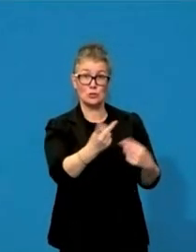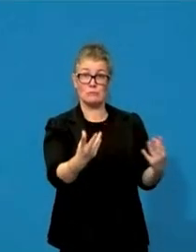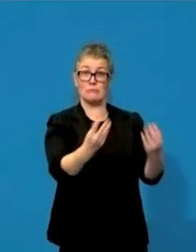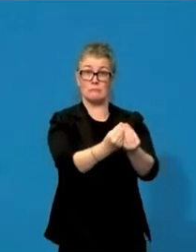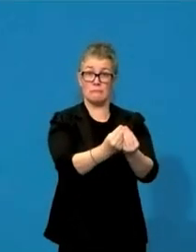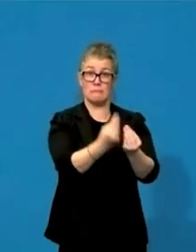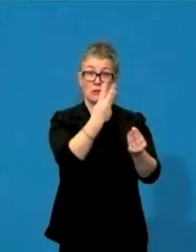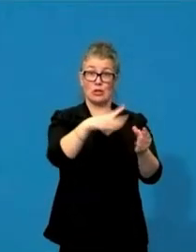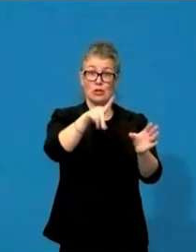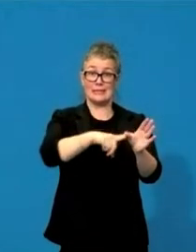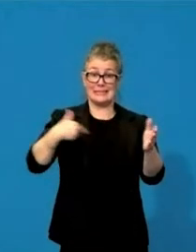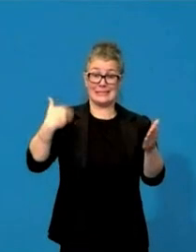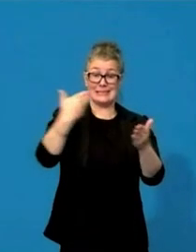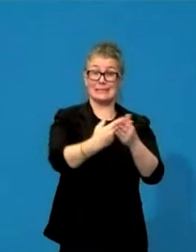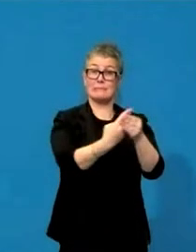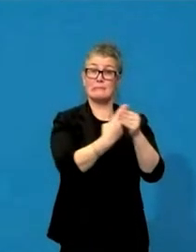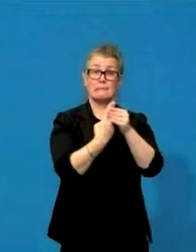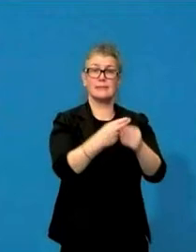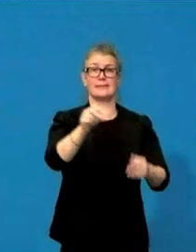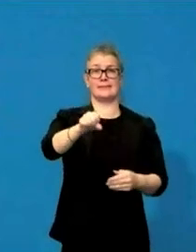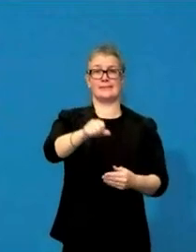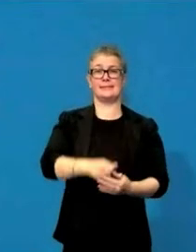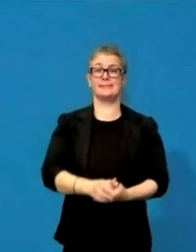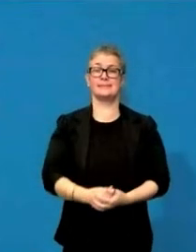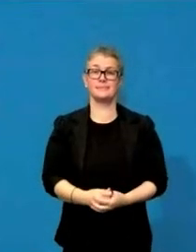Yes, we have. MR GRIFFIN: Can I go to you, Geoff.